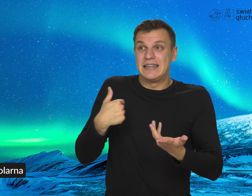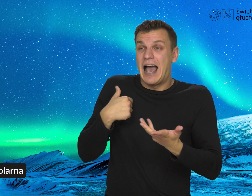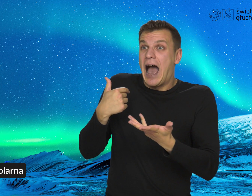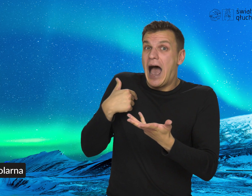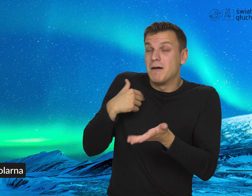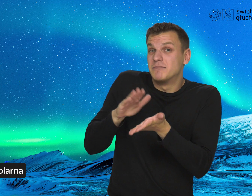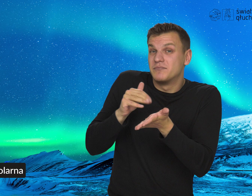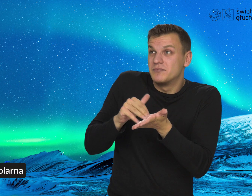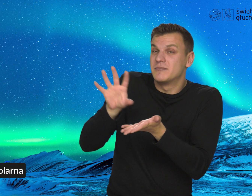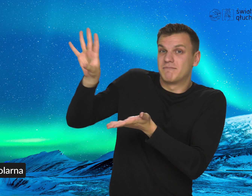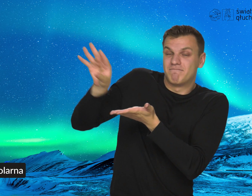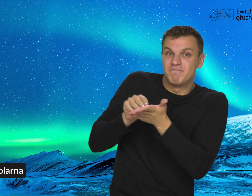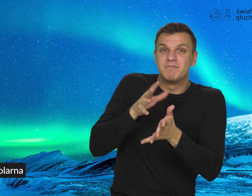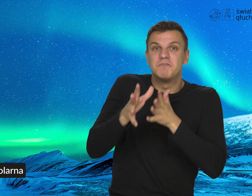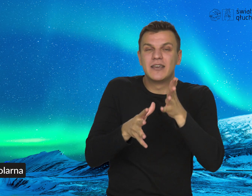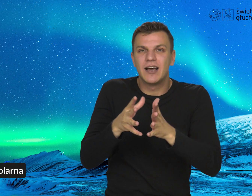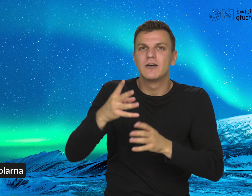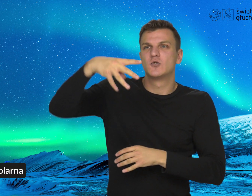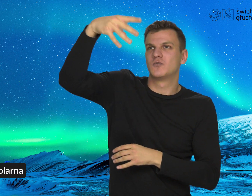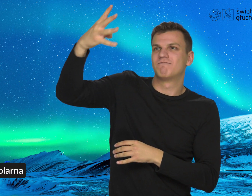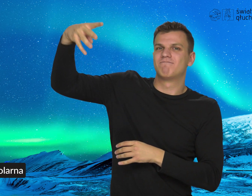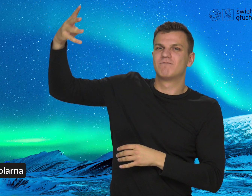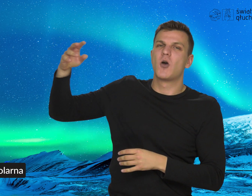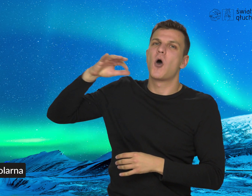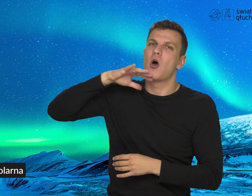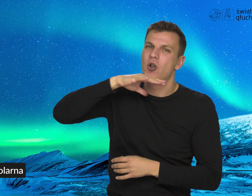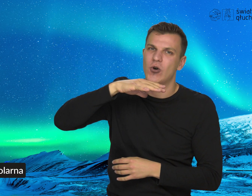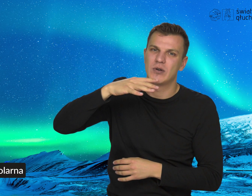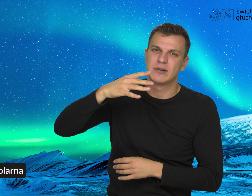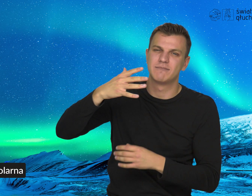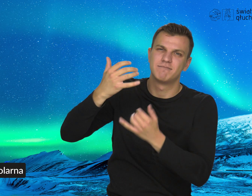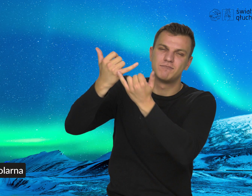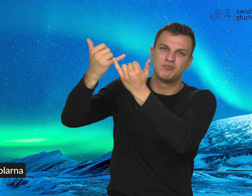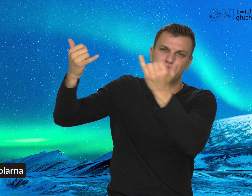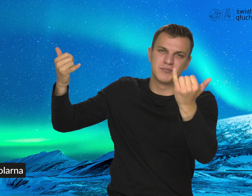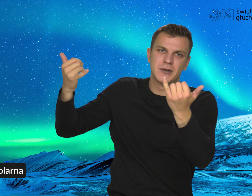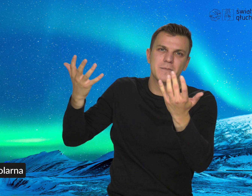My suggestion is something like this: AURORA BOREALIS,